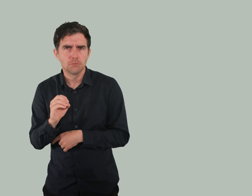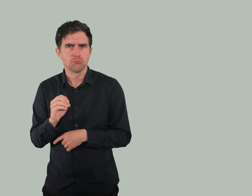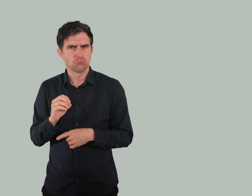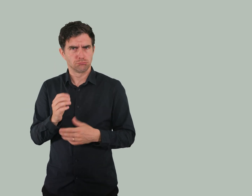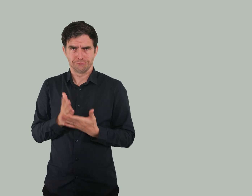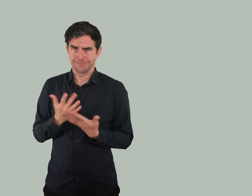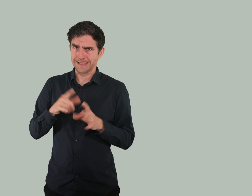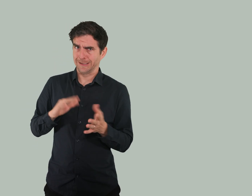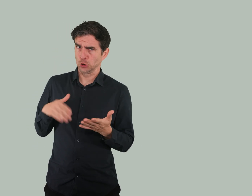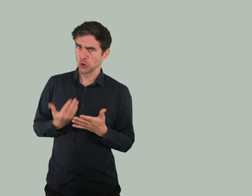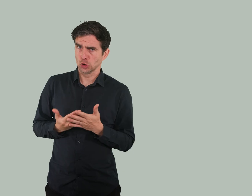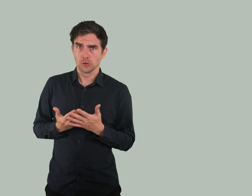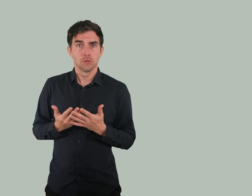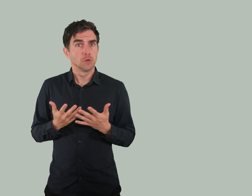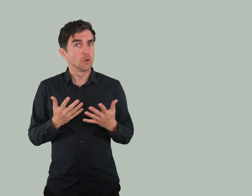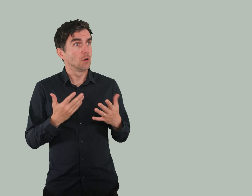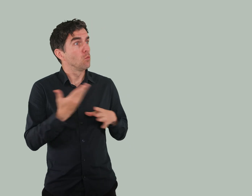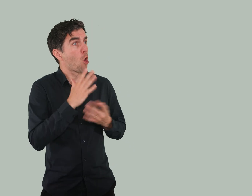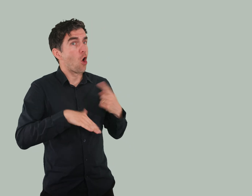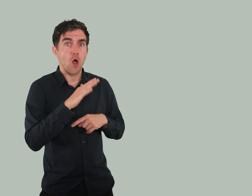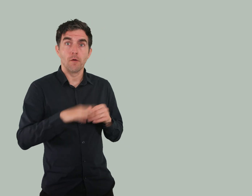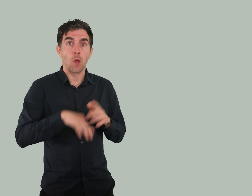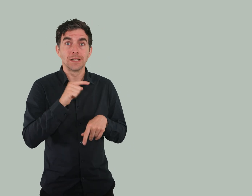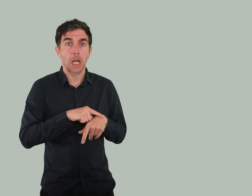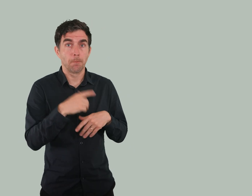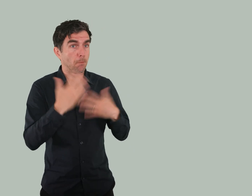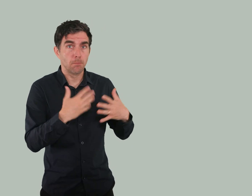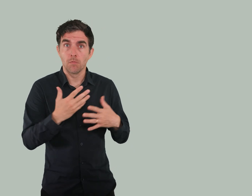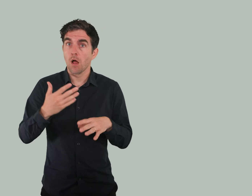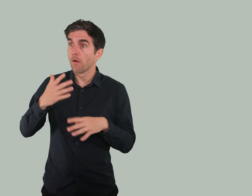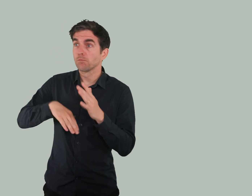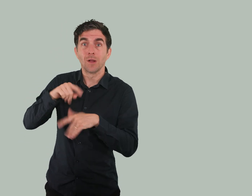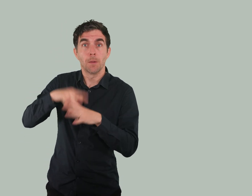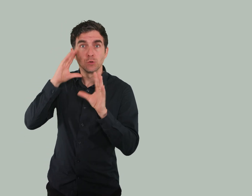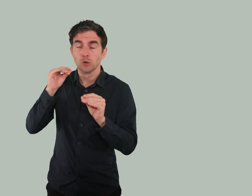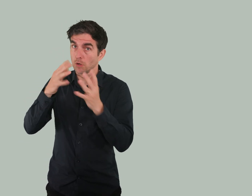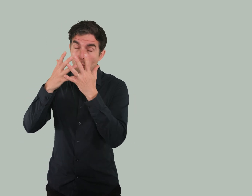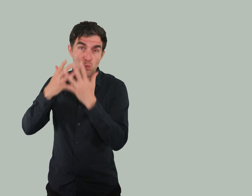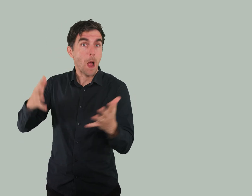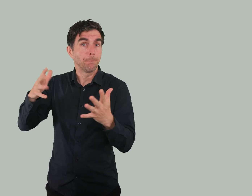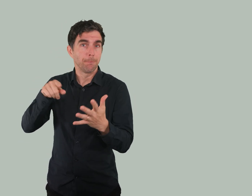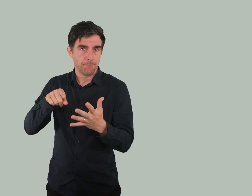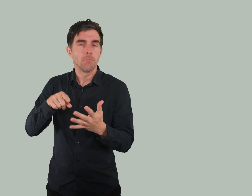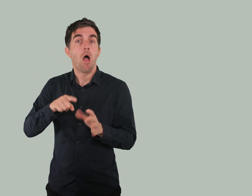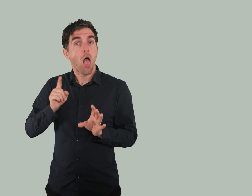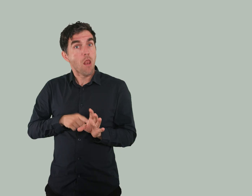But almost all of that decline has been matched by a rise in full-time education.